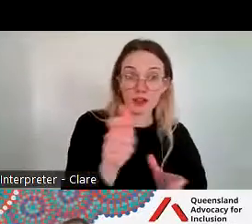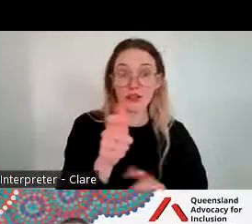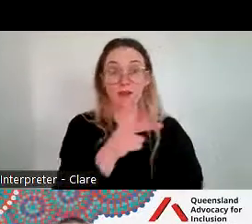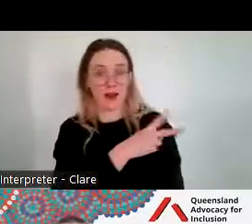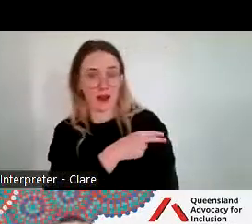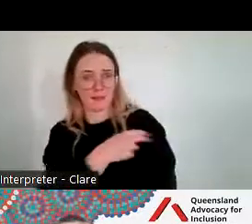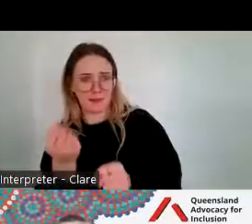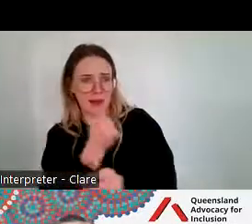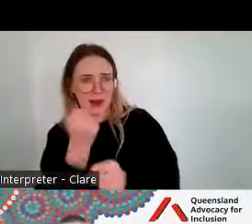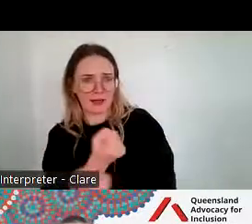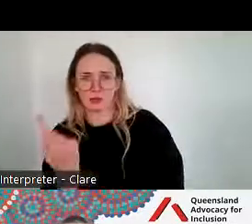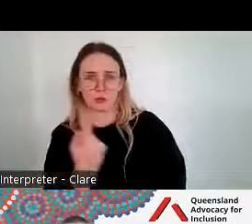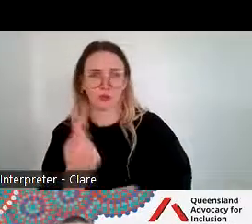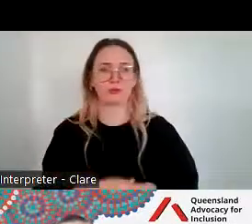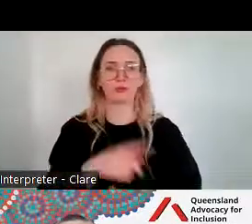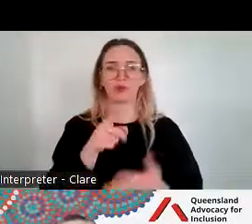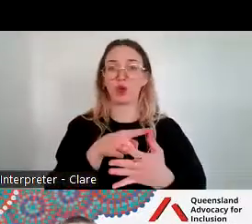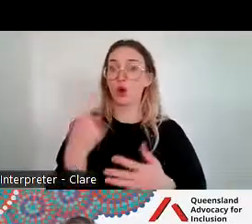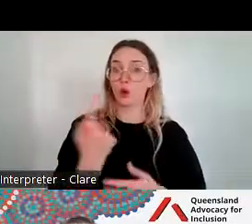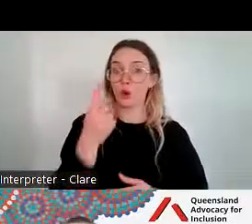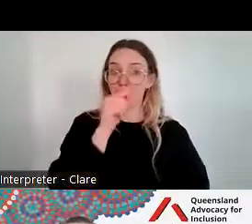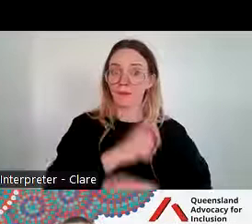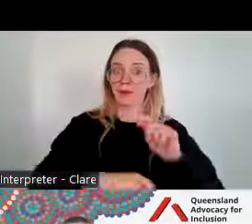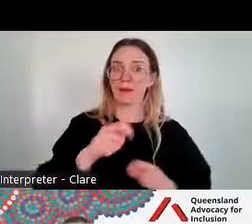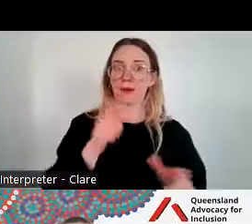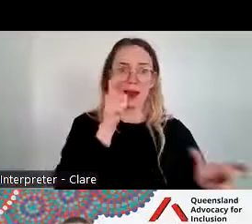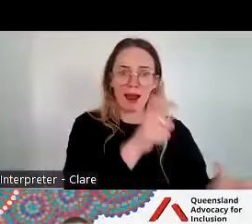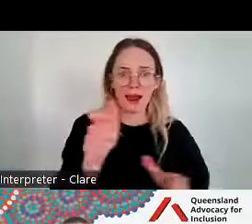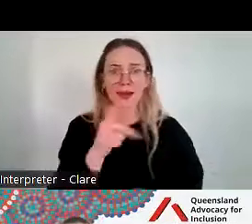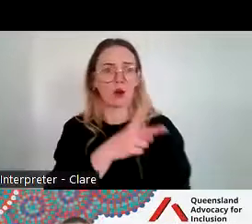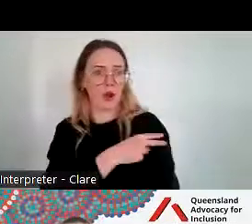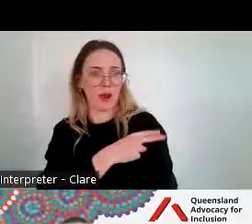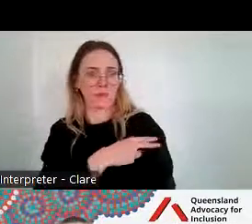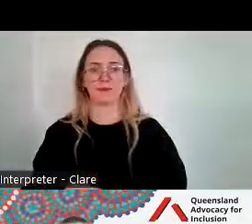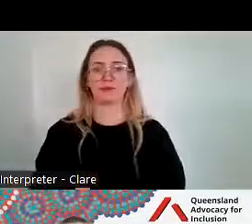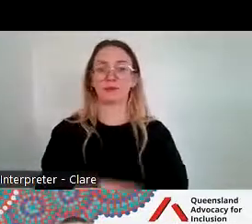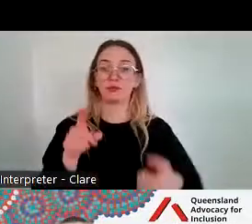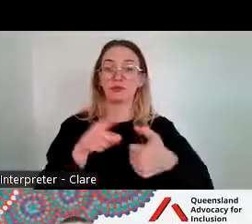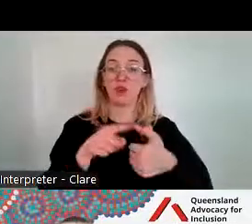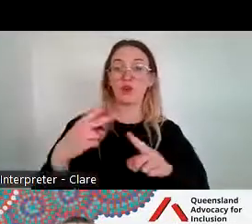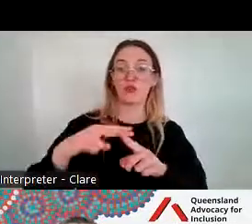as a guardian or administrator, reviews of those orders, guardianship administration proceedings,